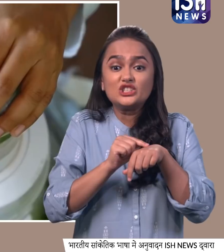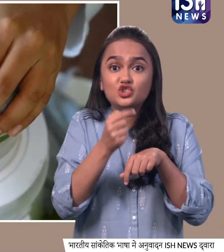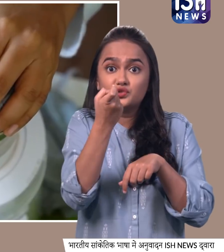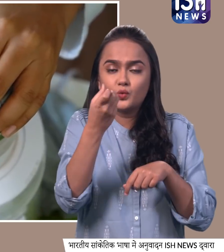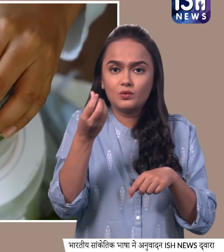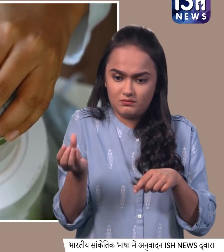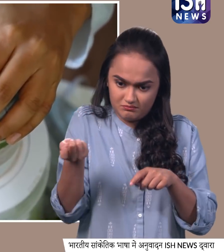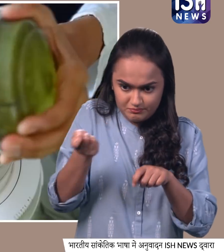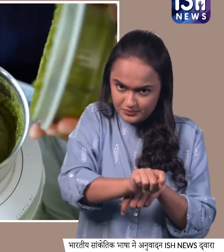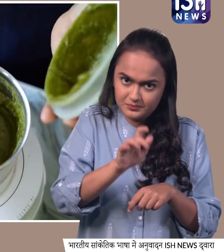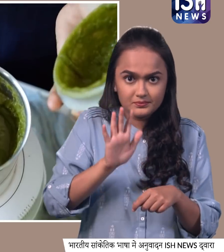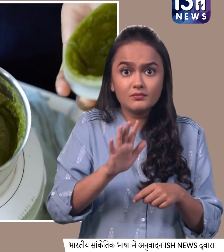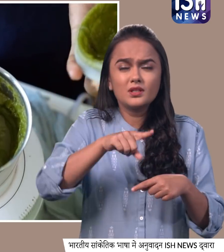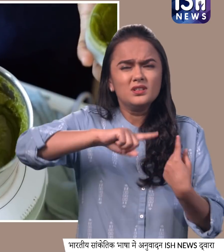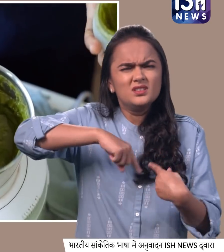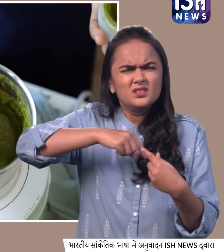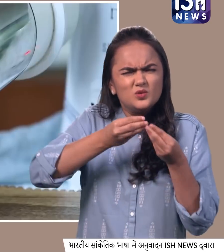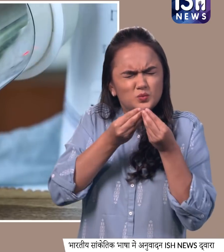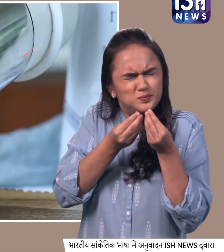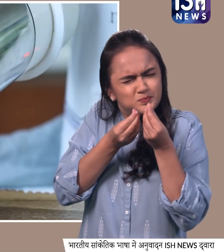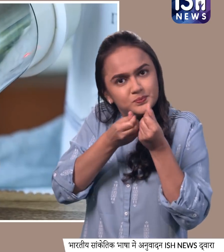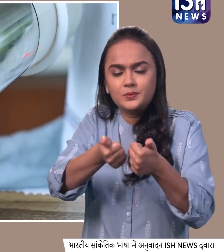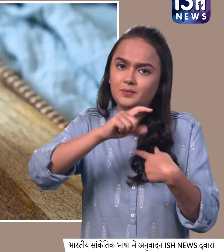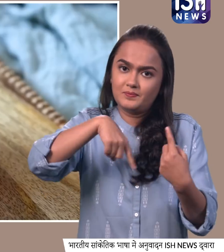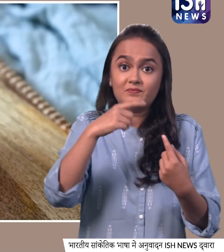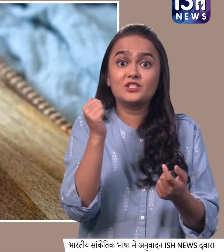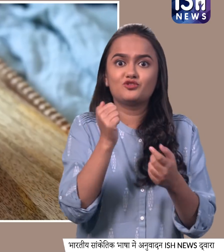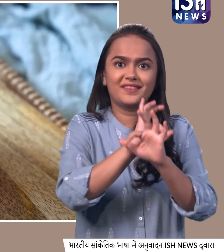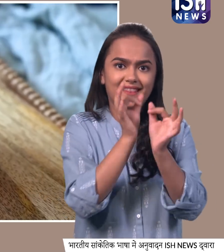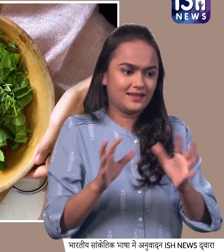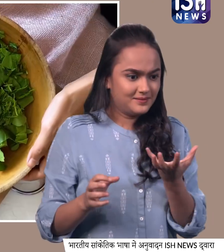Blend this mixture until it's smooth Now our chutney is ready too